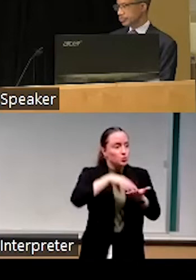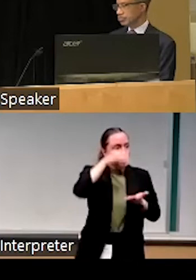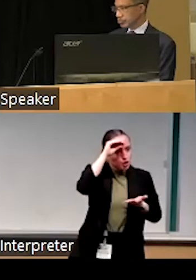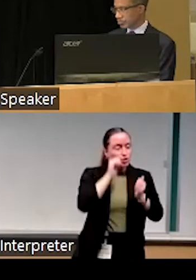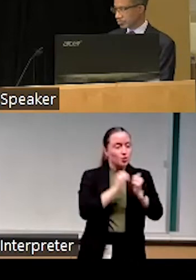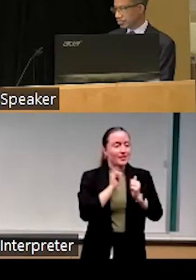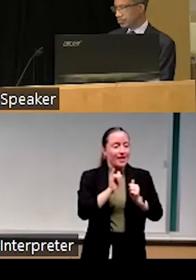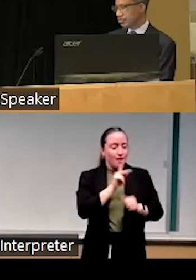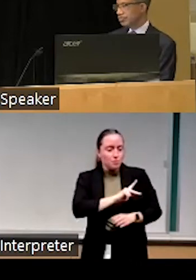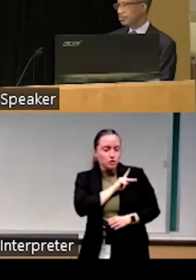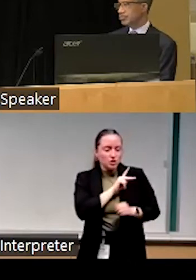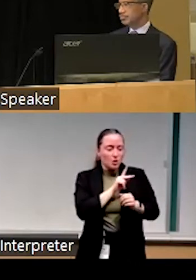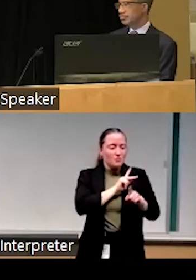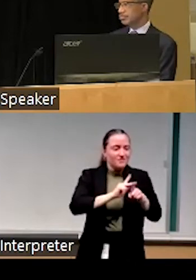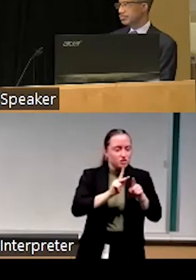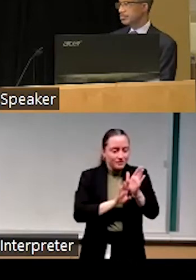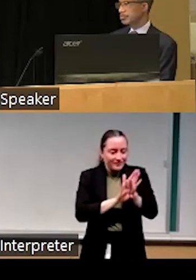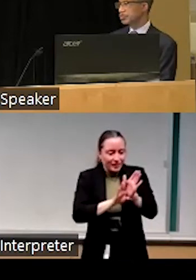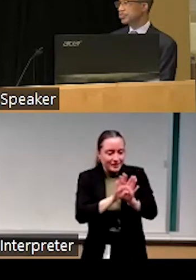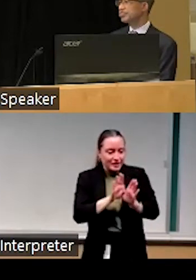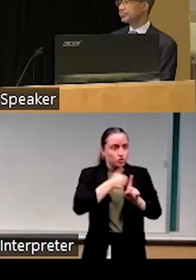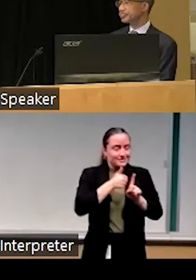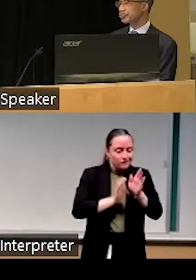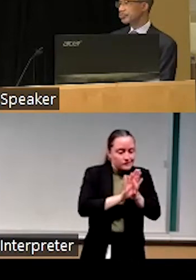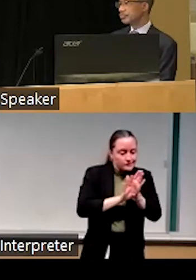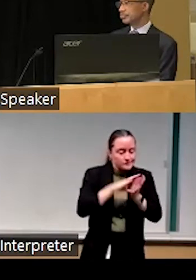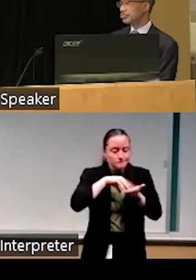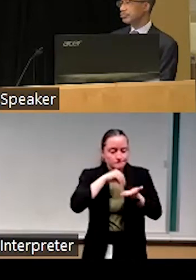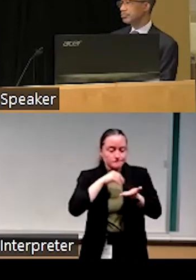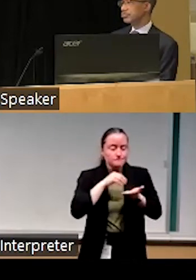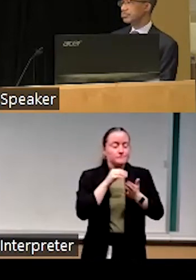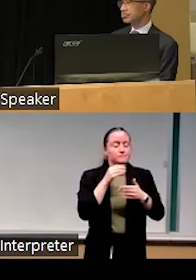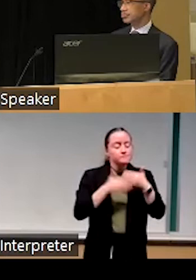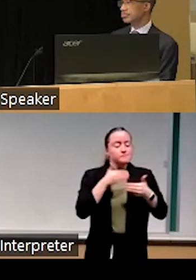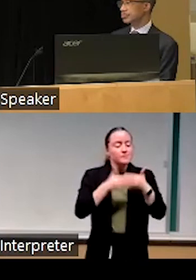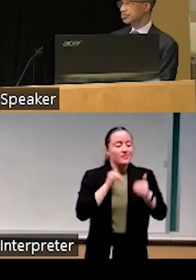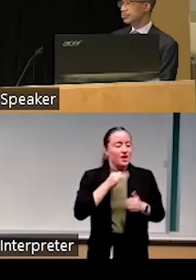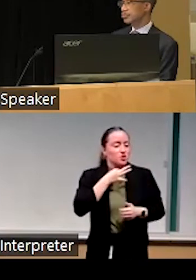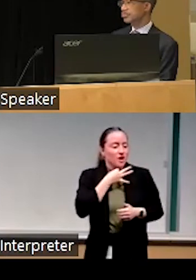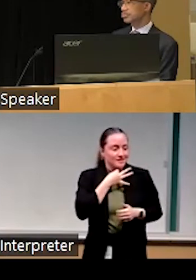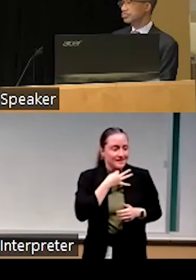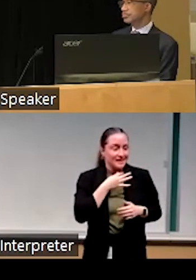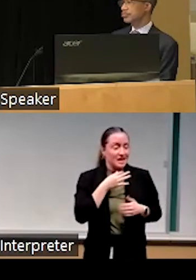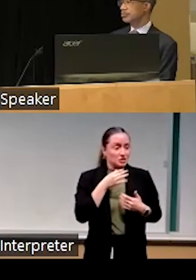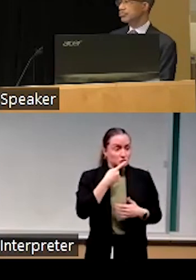development that created that Curiosity and if there are ways of Amplified that especially for